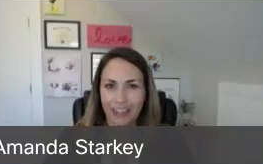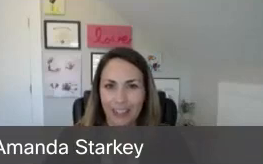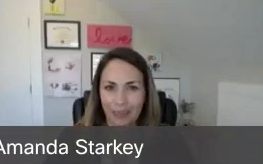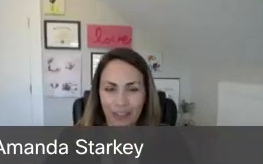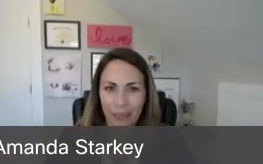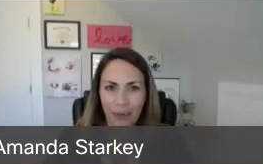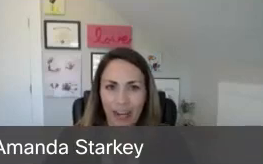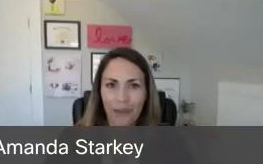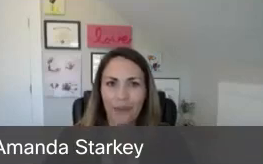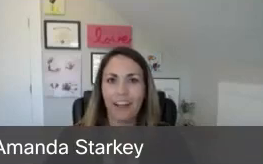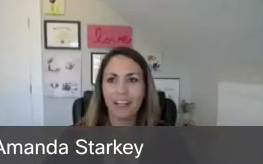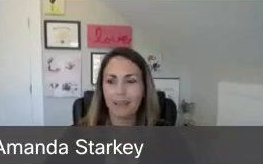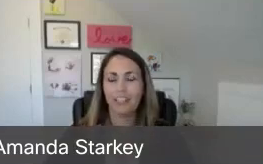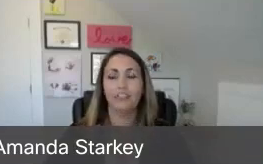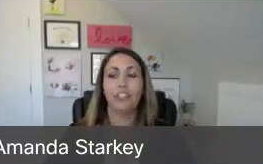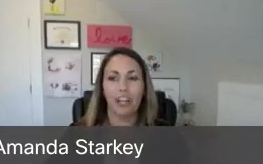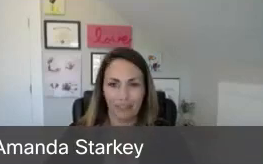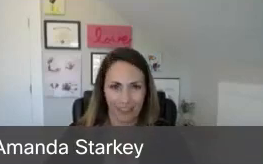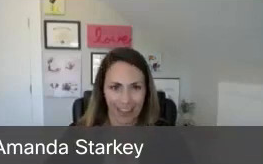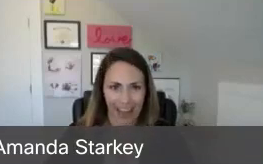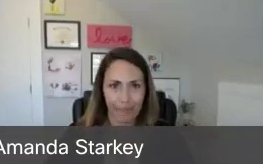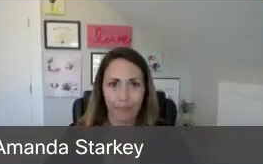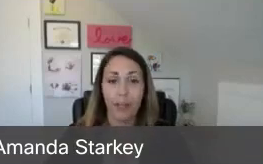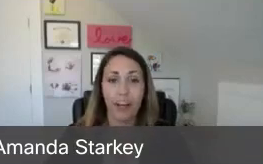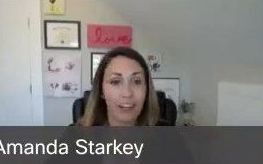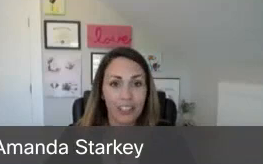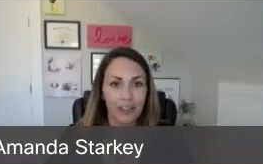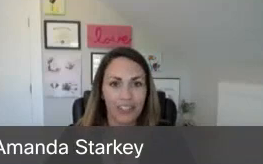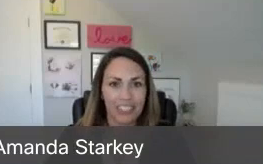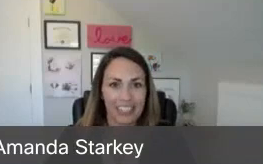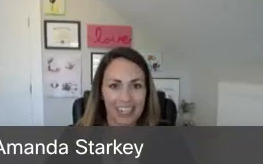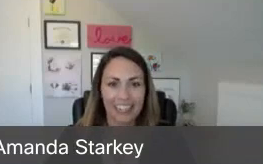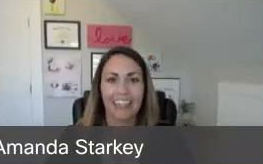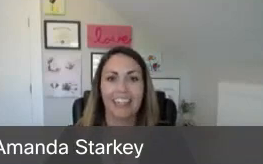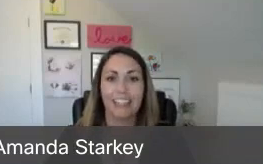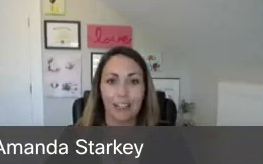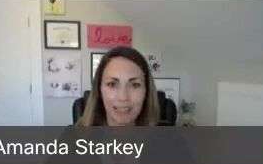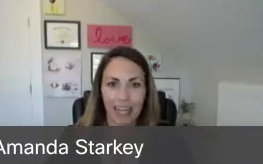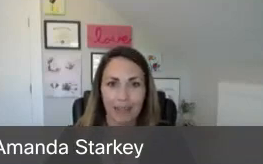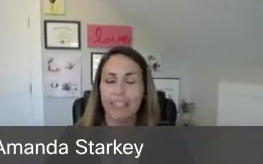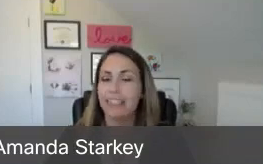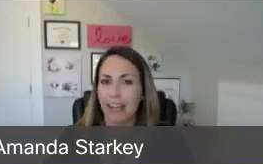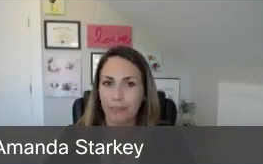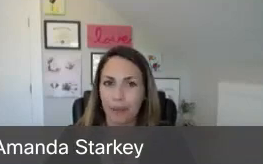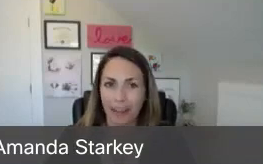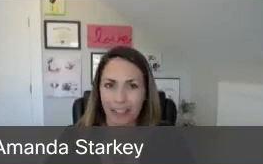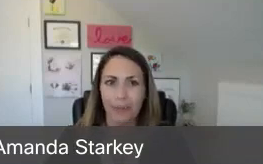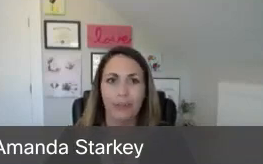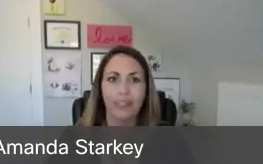Medical Summary Report and we recommend you strive for that. But we also understand that sometimes it's not possible